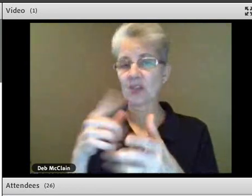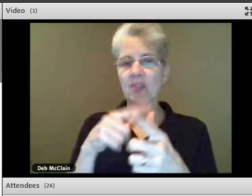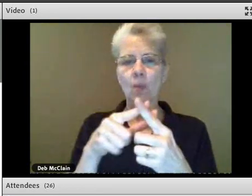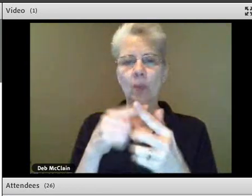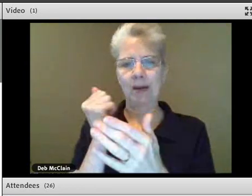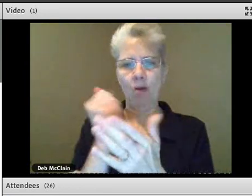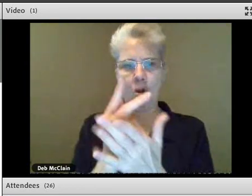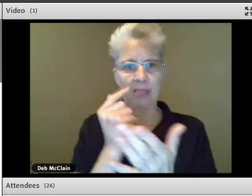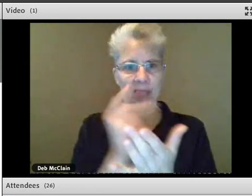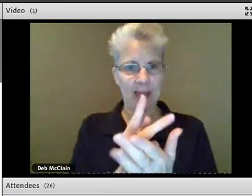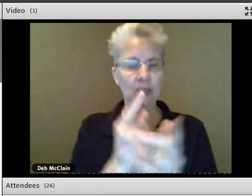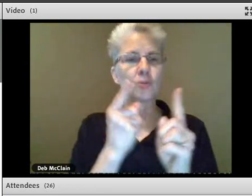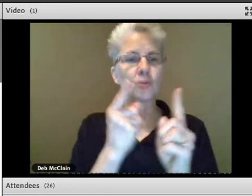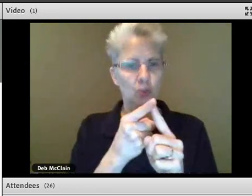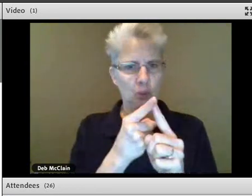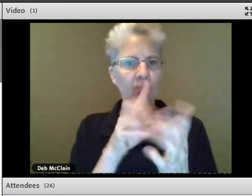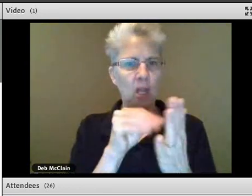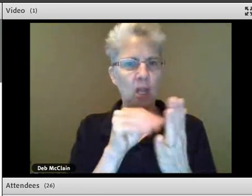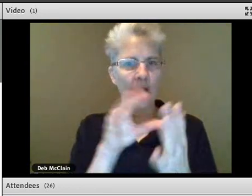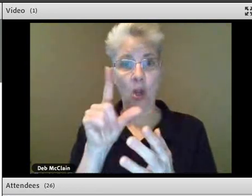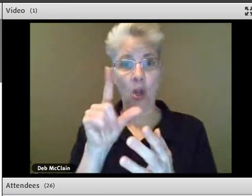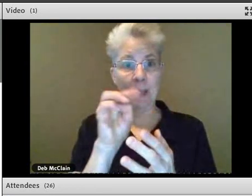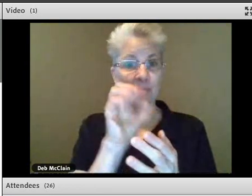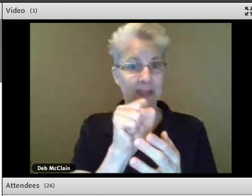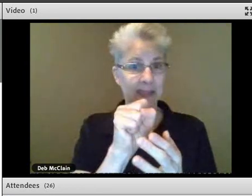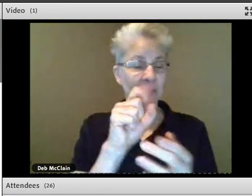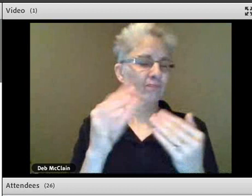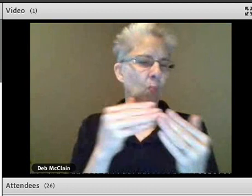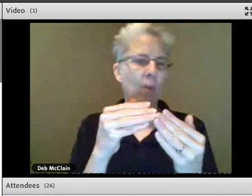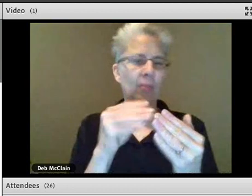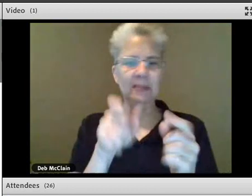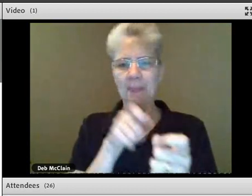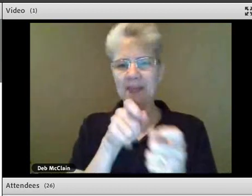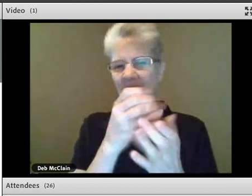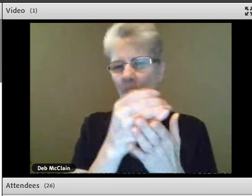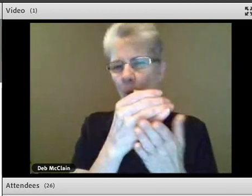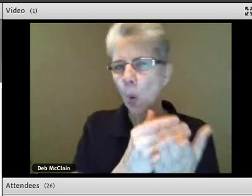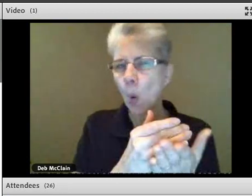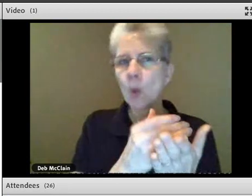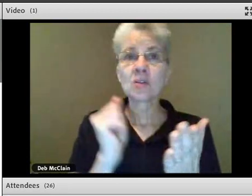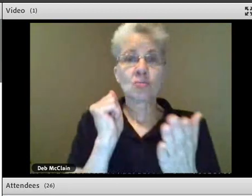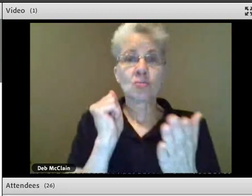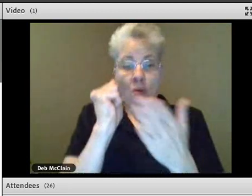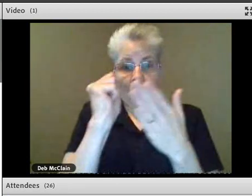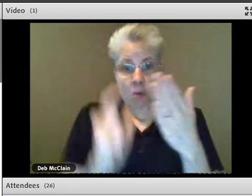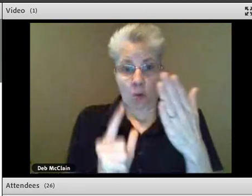to specific pieces of the learning management system, whether that's a specific course, all the courses,